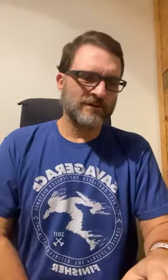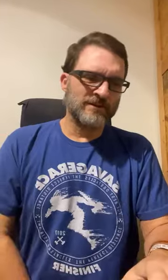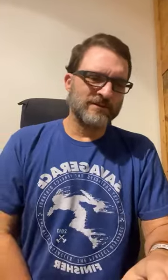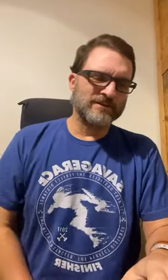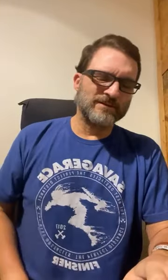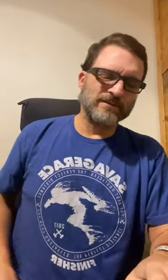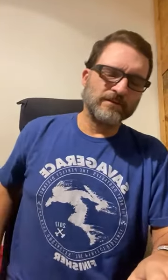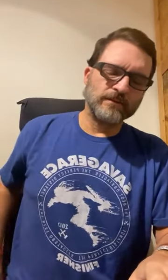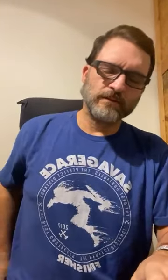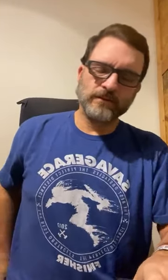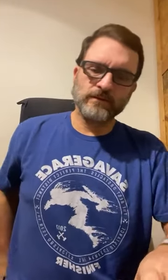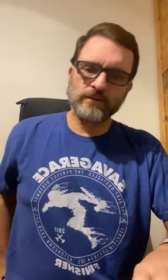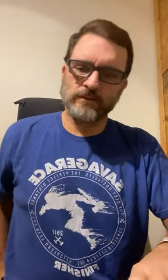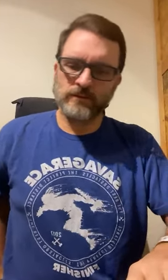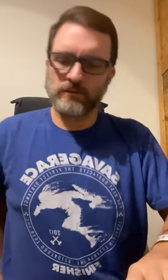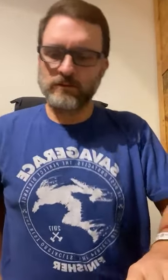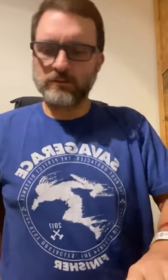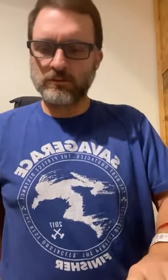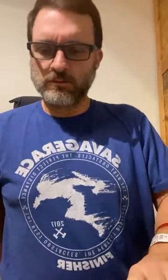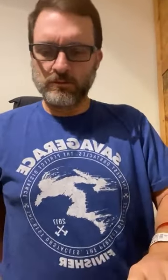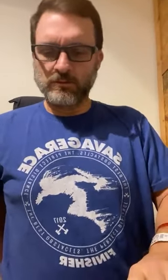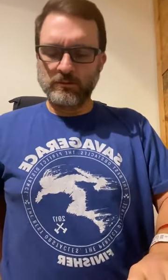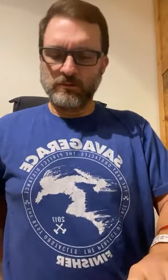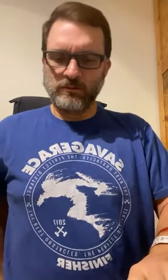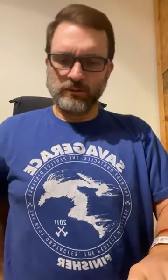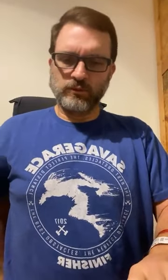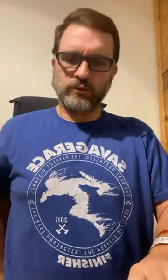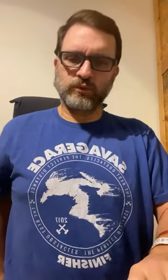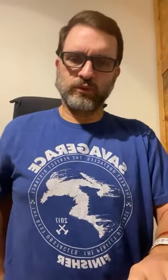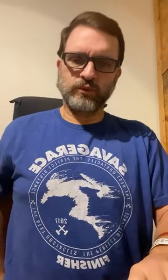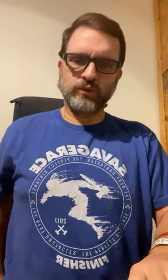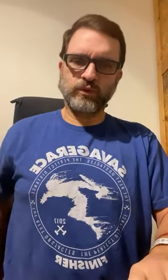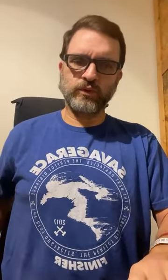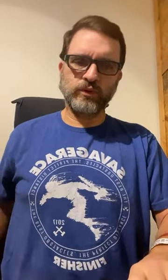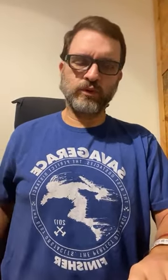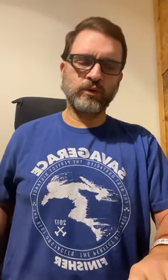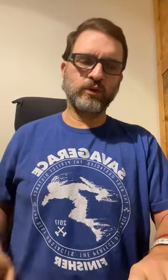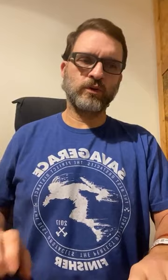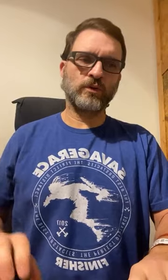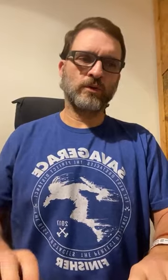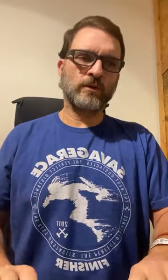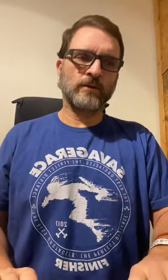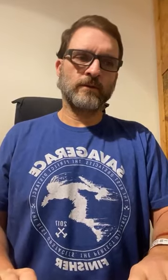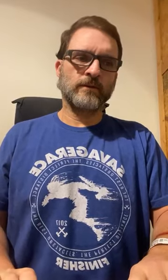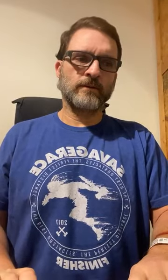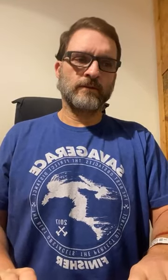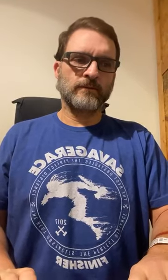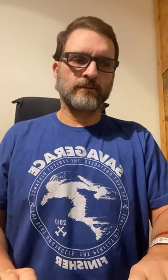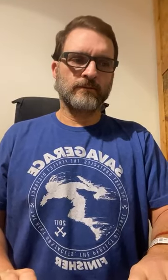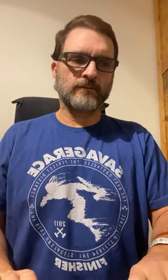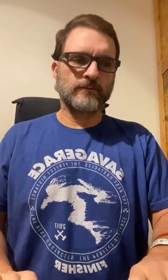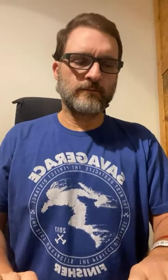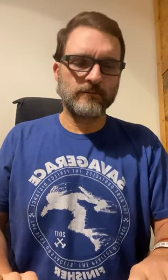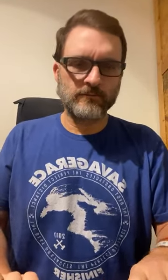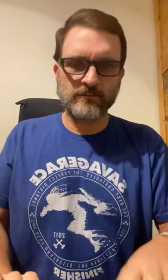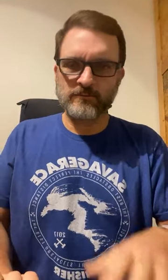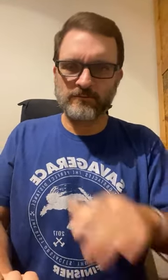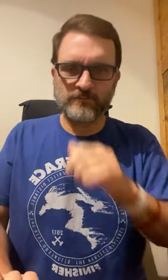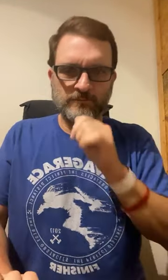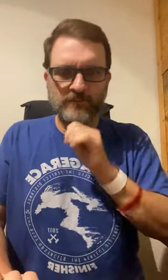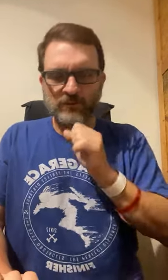It was fine.